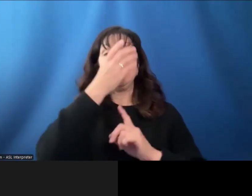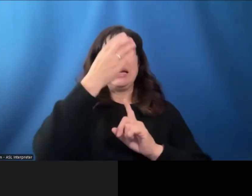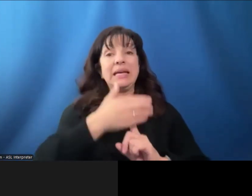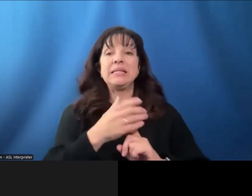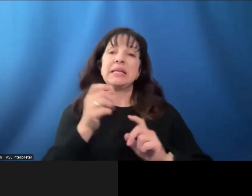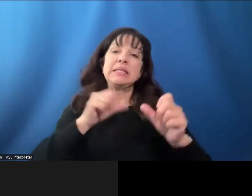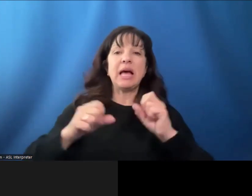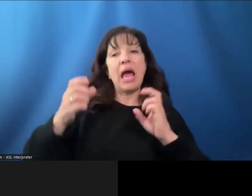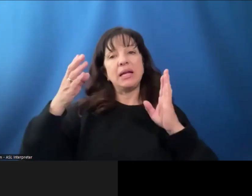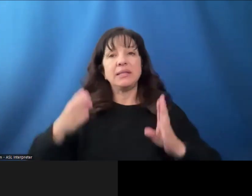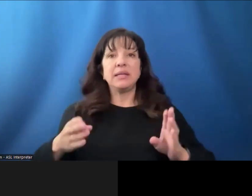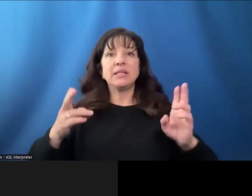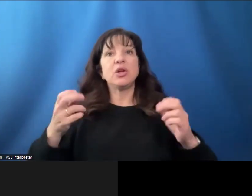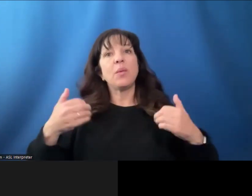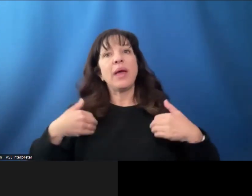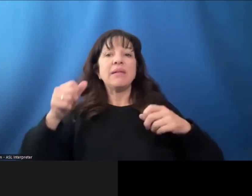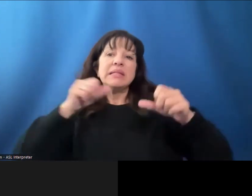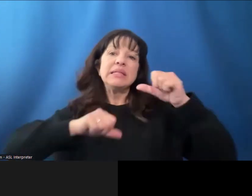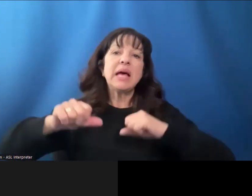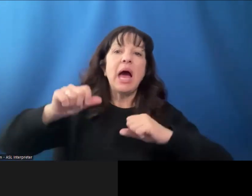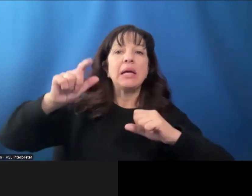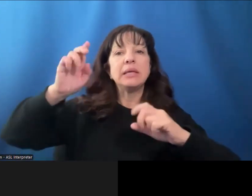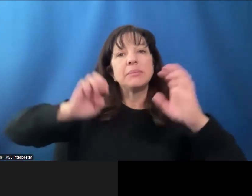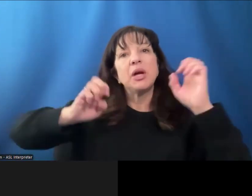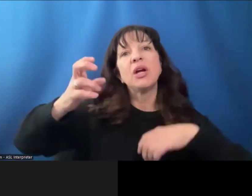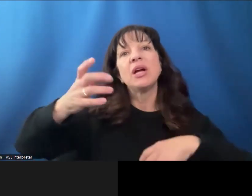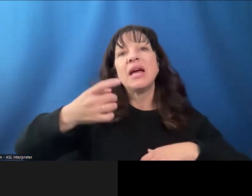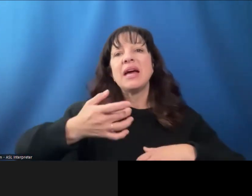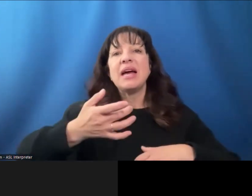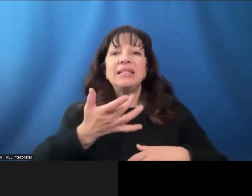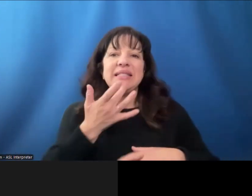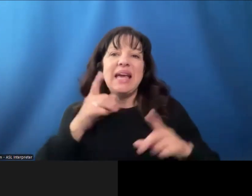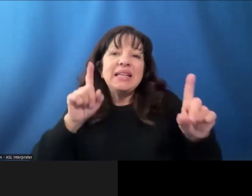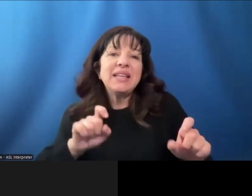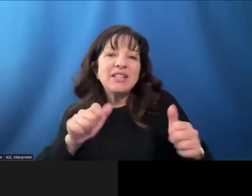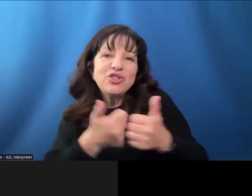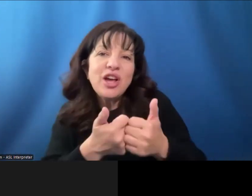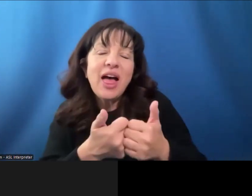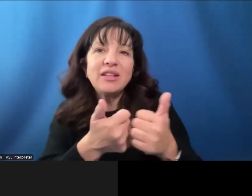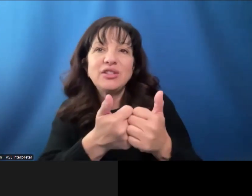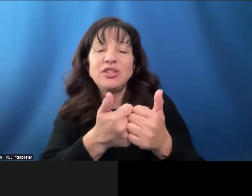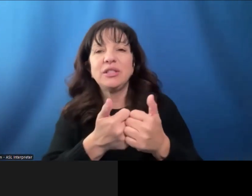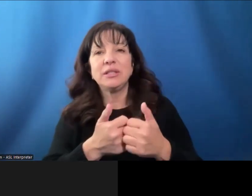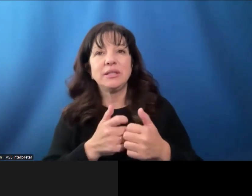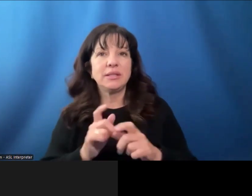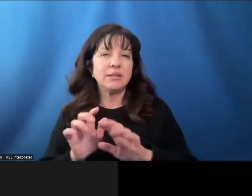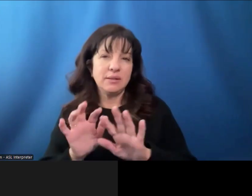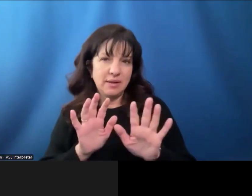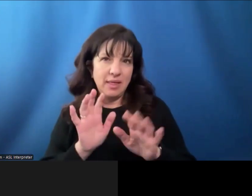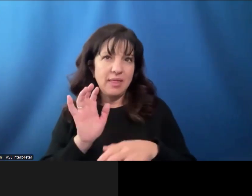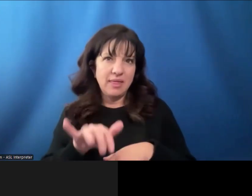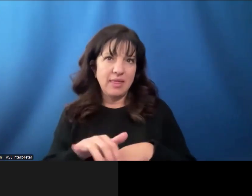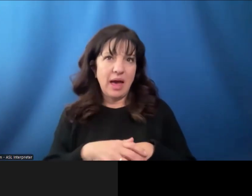experiments that we do and taste test challenges, and so that's kind of fun.